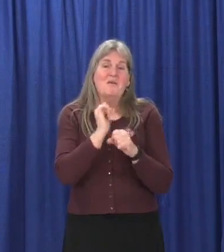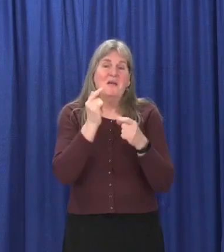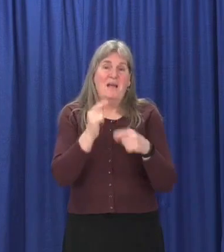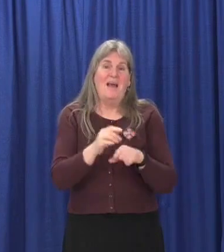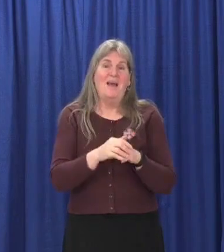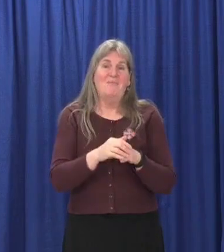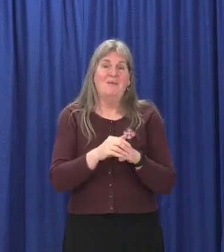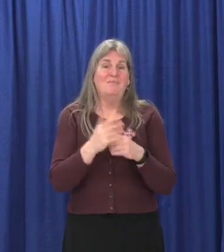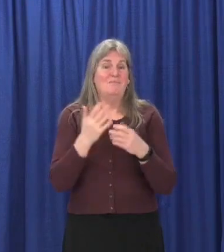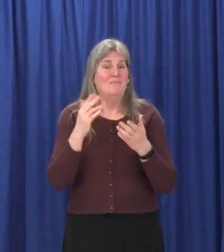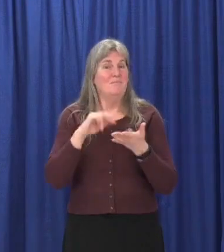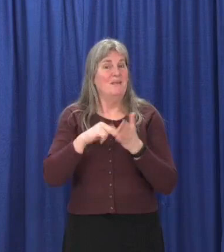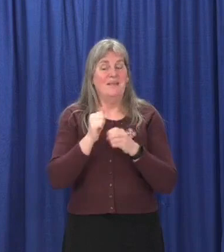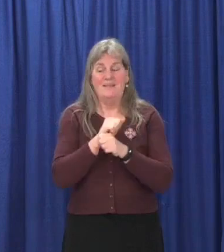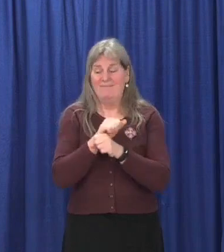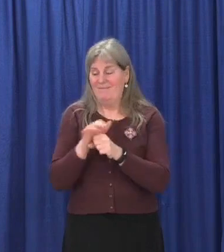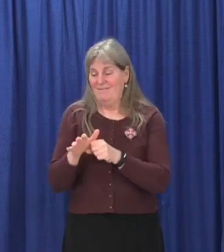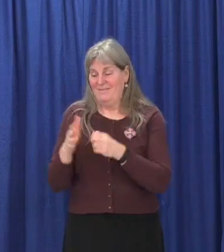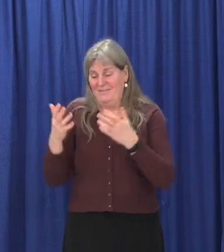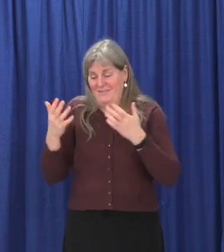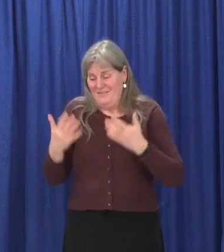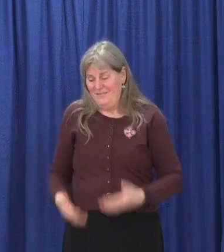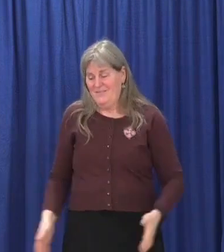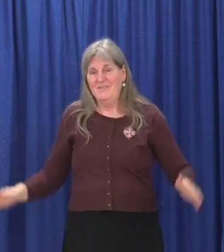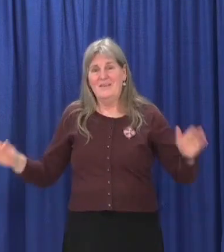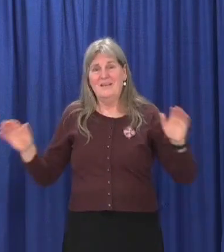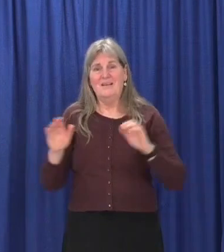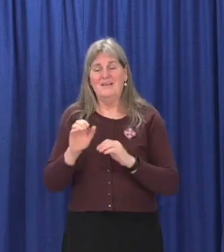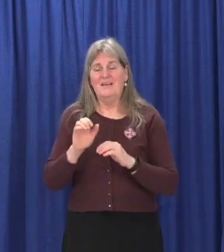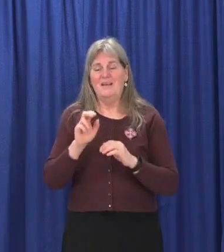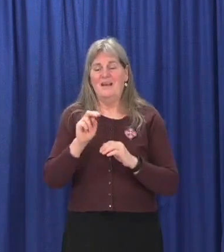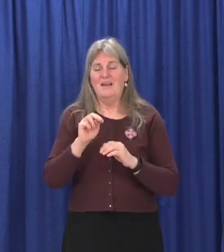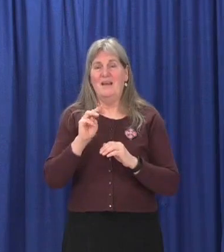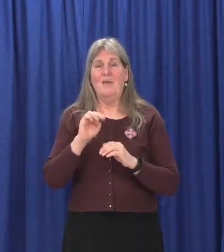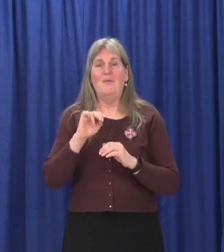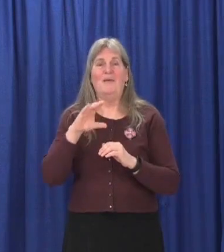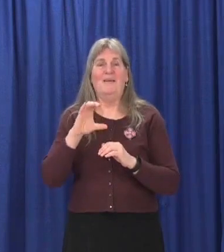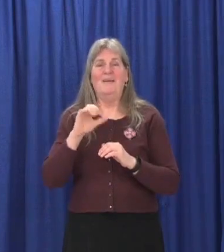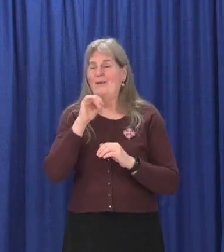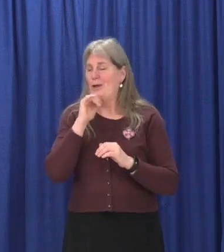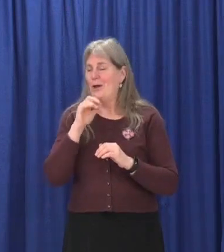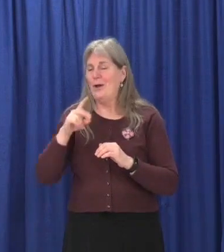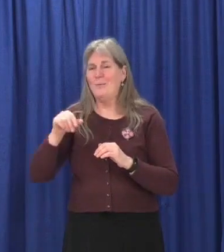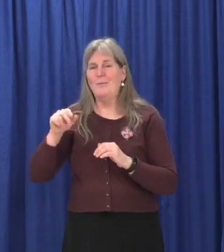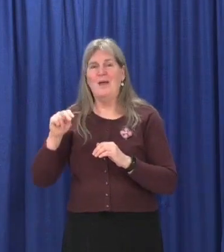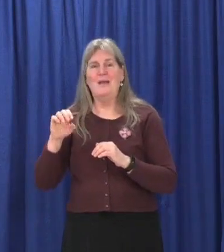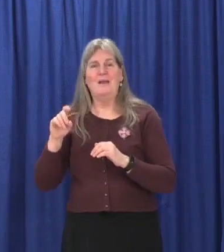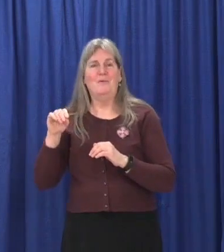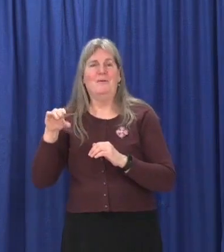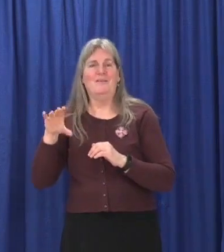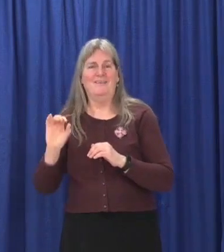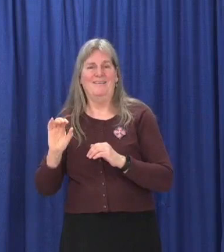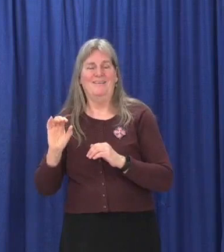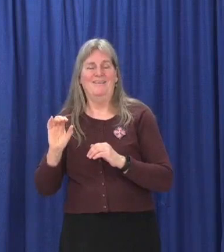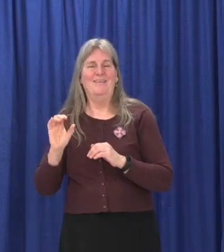we're moving into an endemic. We've spoken about this quite a bit in our Forging Ahead document penned by both of us